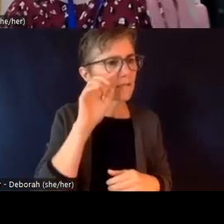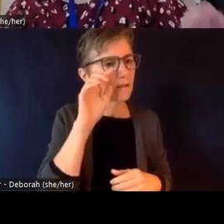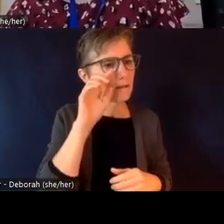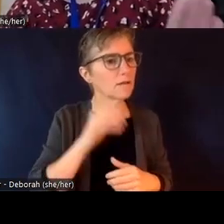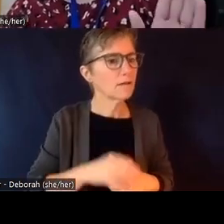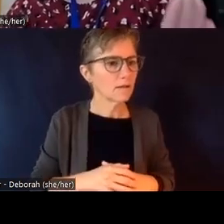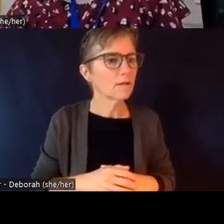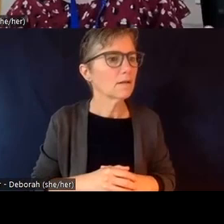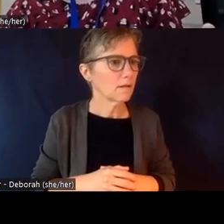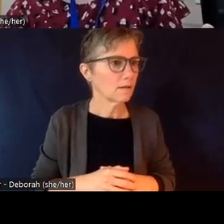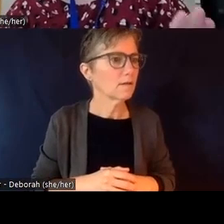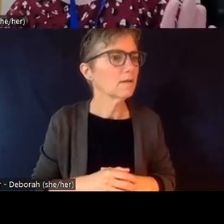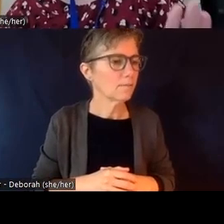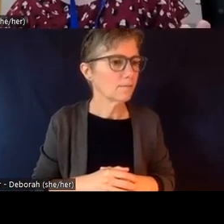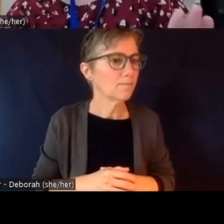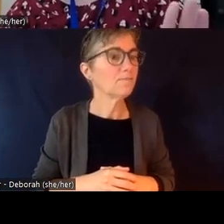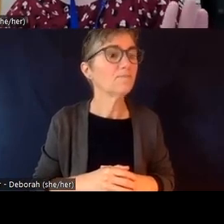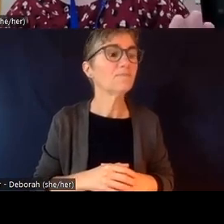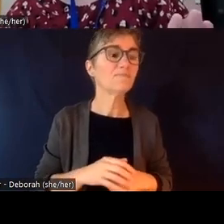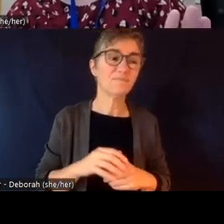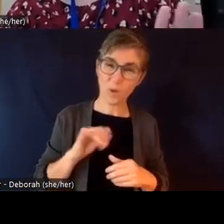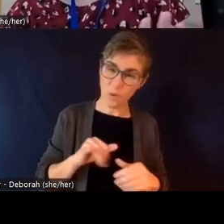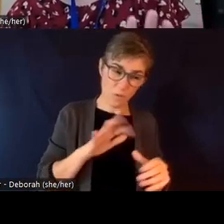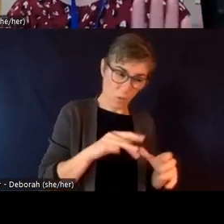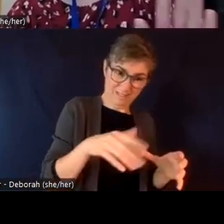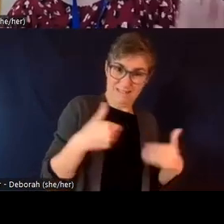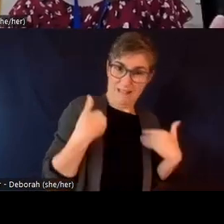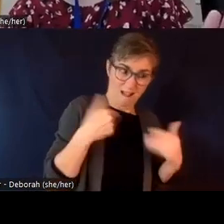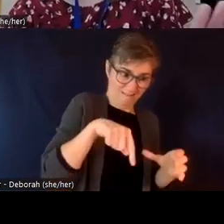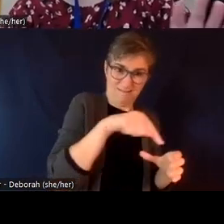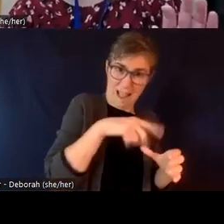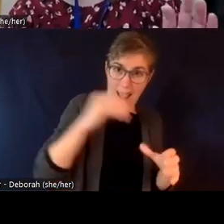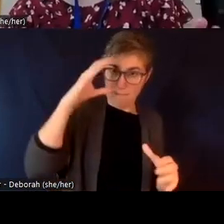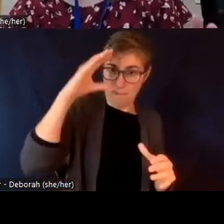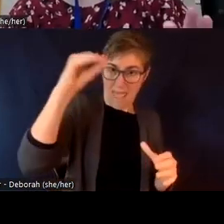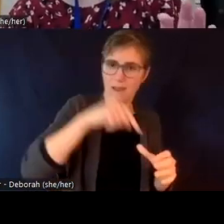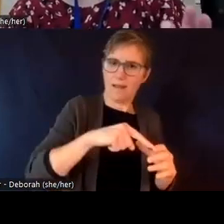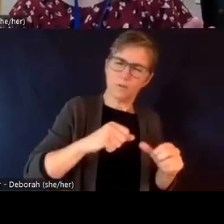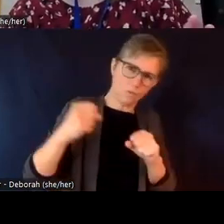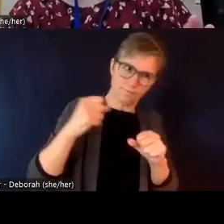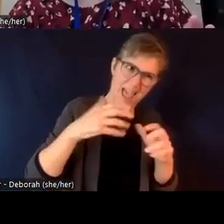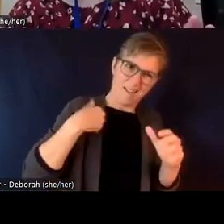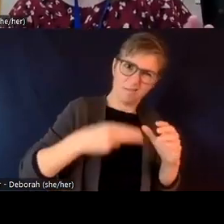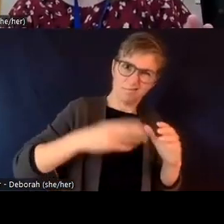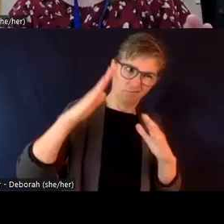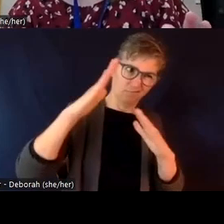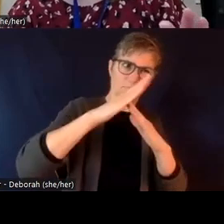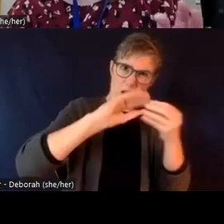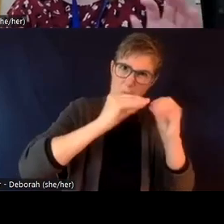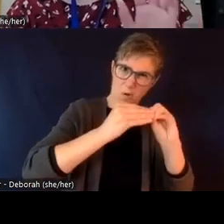emerging adults and men had the highest odds of suicidal thoughts and alcohol use disorder,